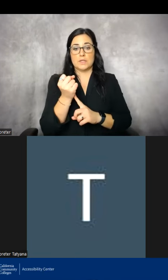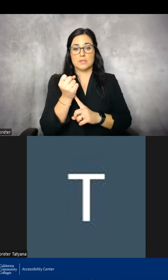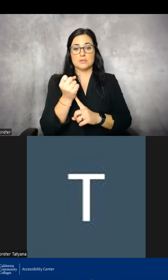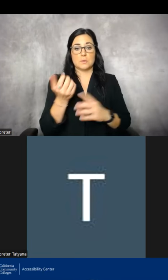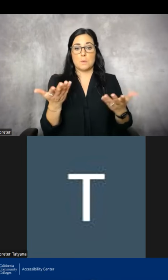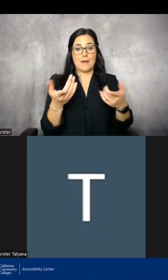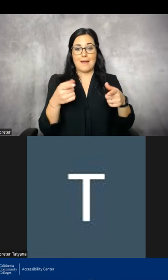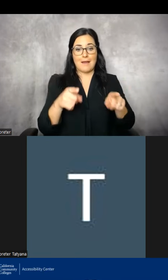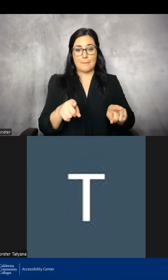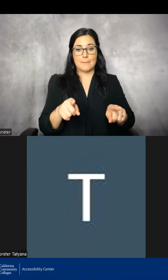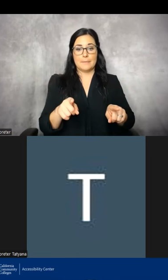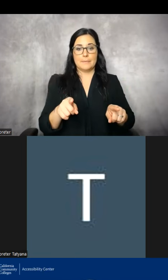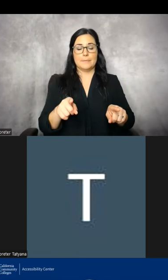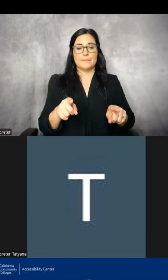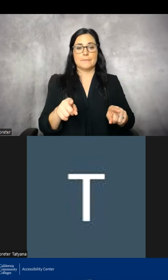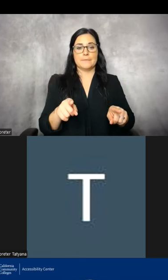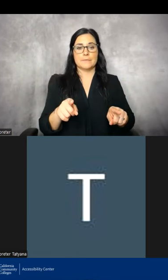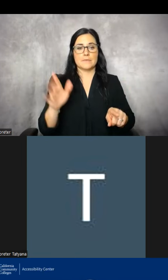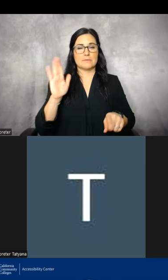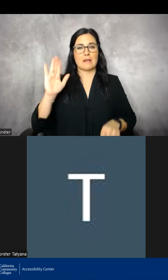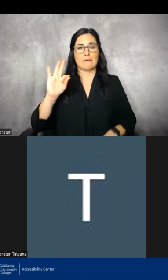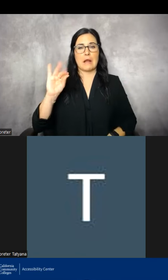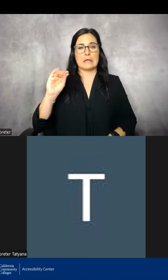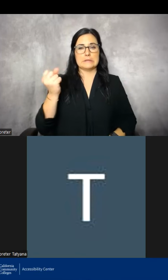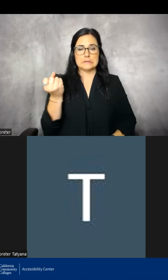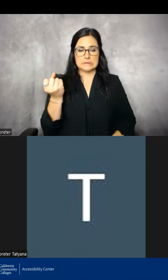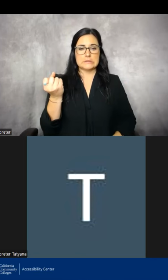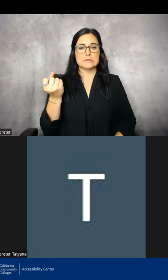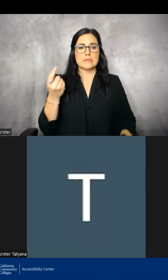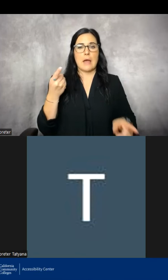in the early '90s I believe.